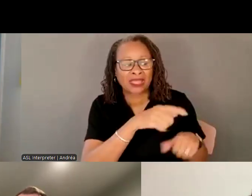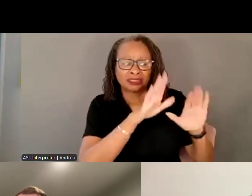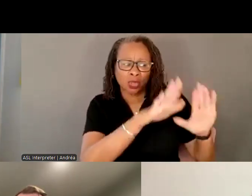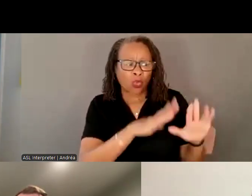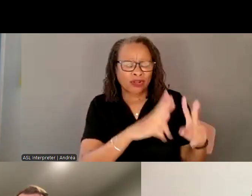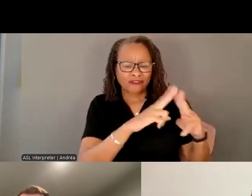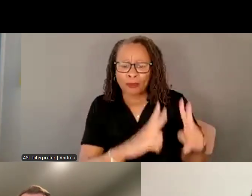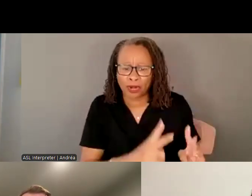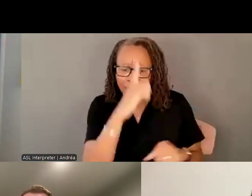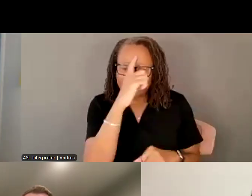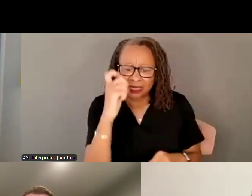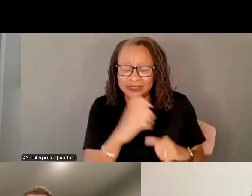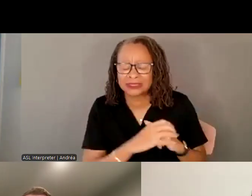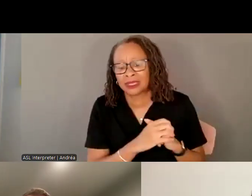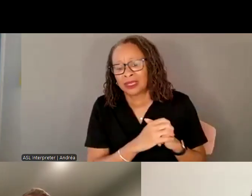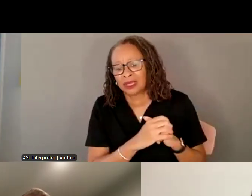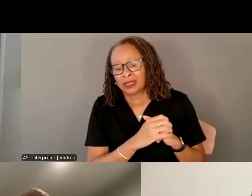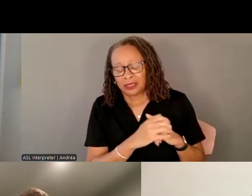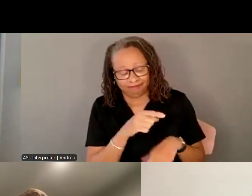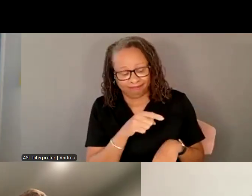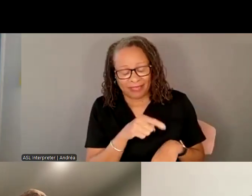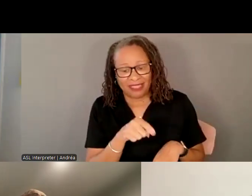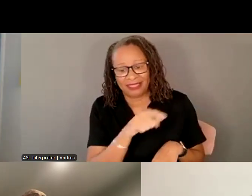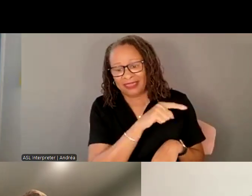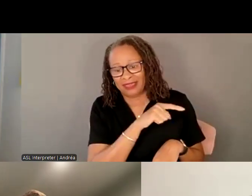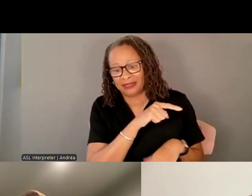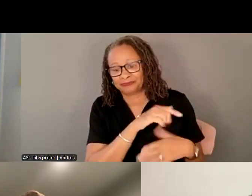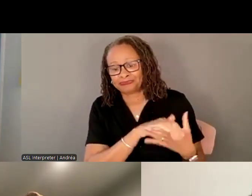because they had